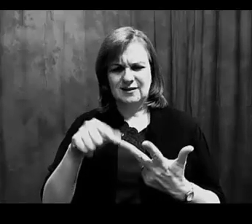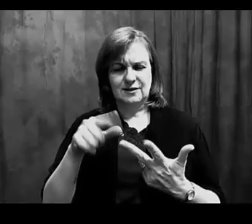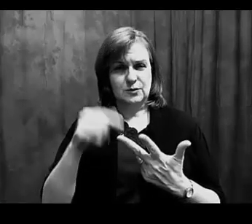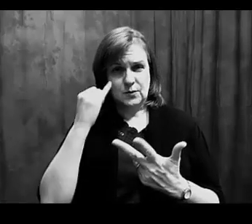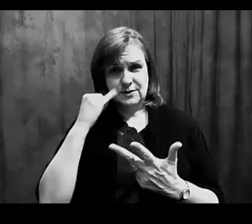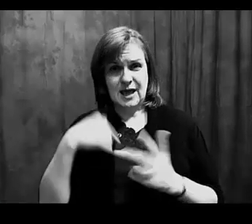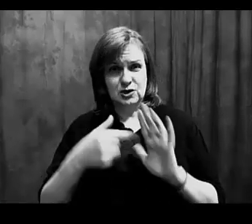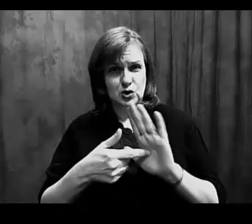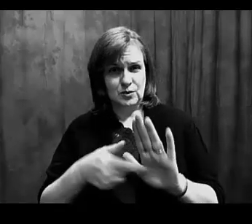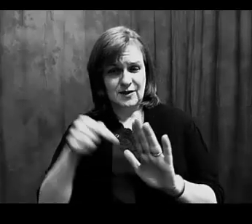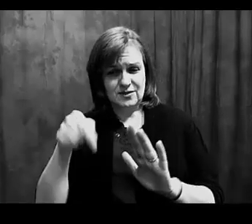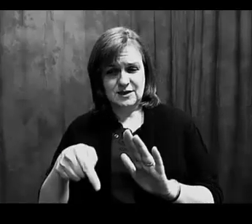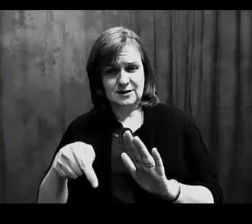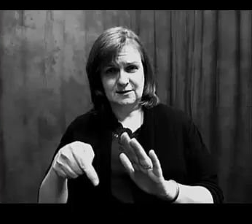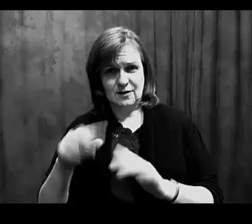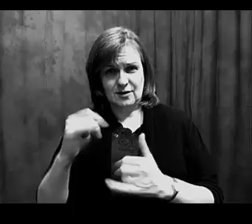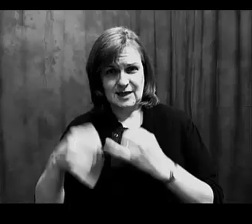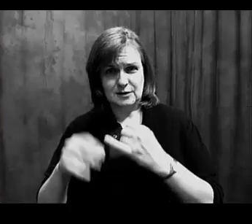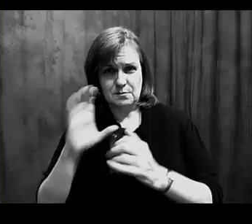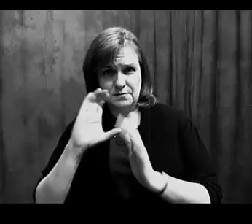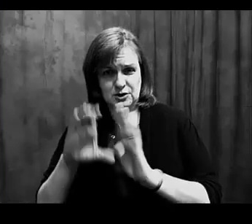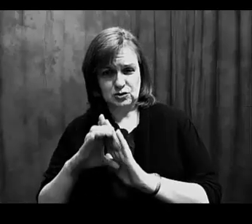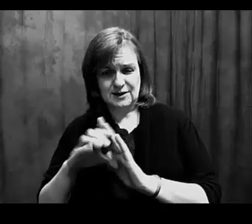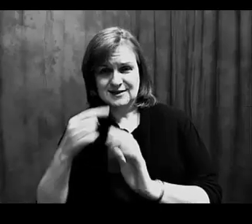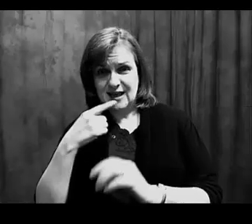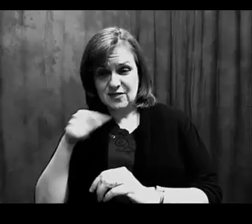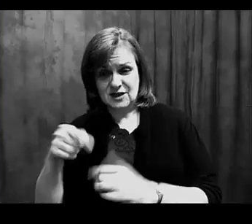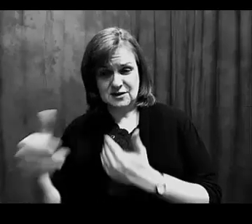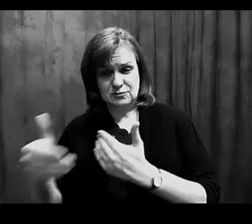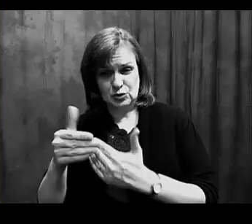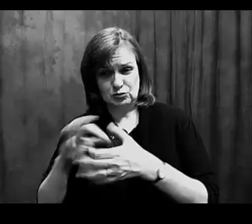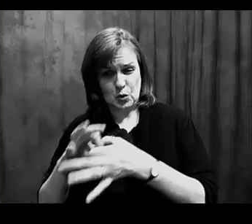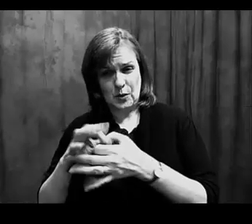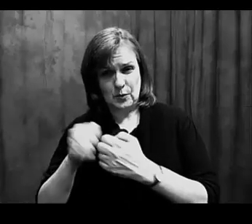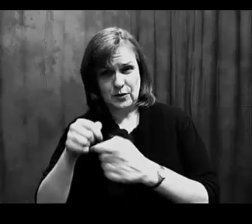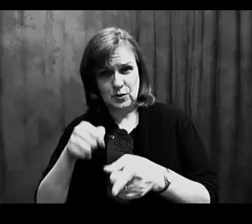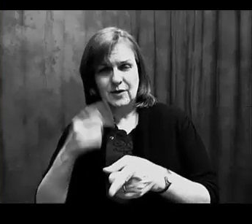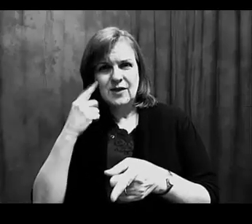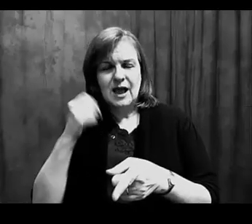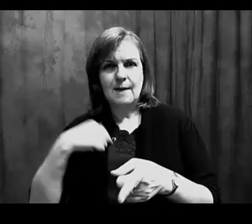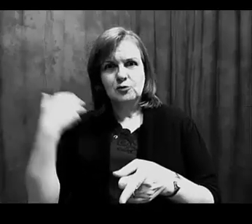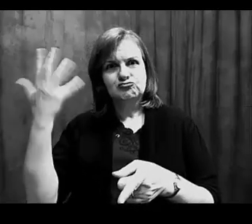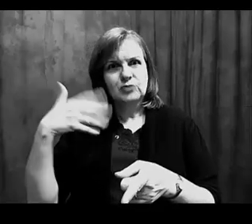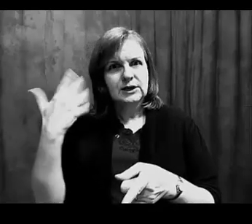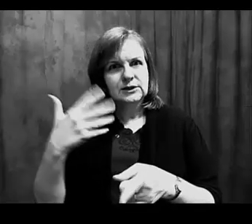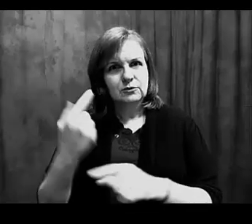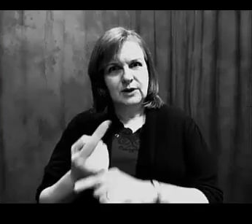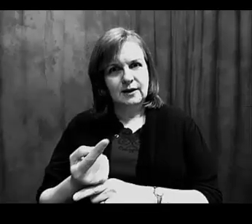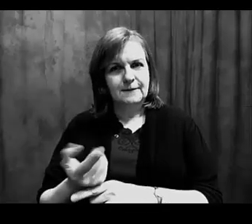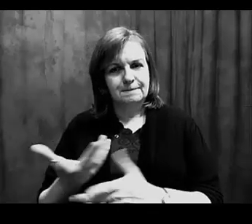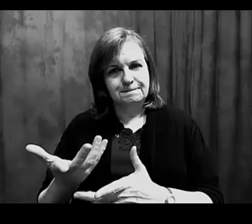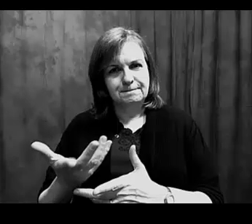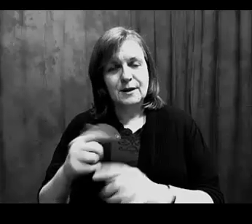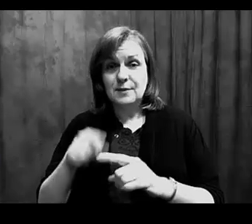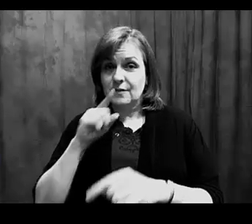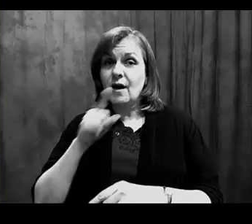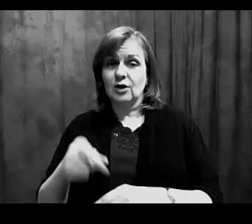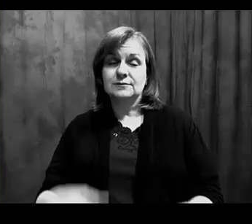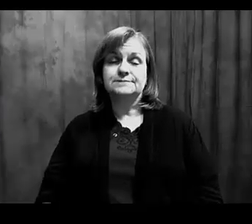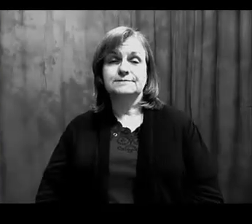If I would give you these things and tell you that they are you're close relative you would think I was off my rocker - right!?